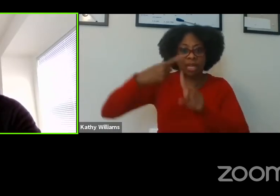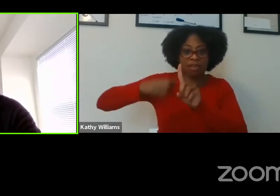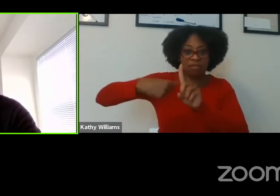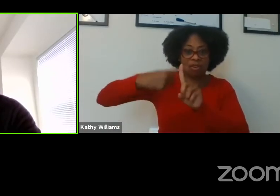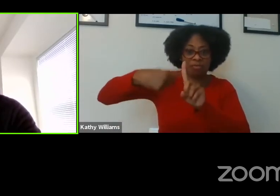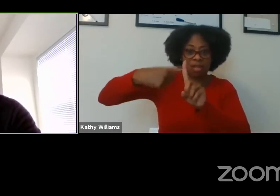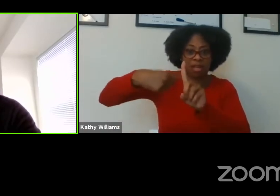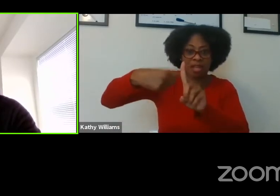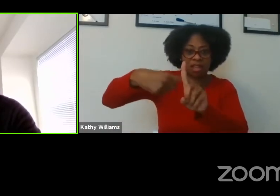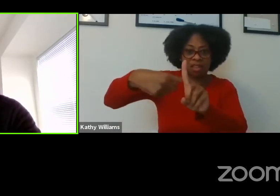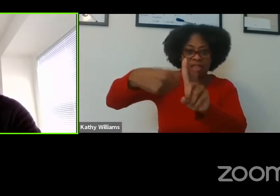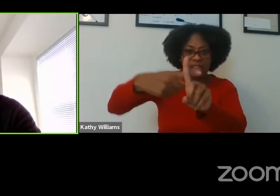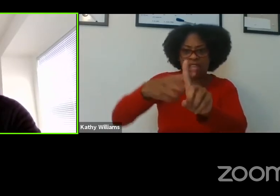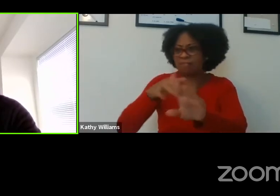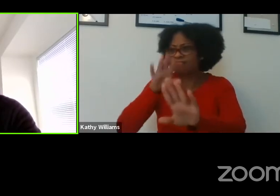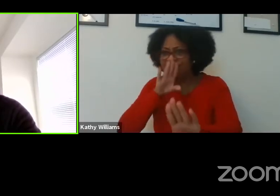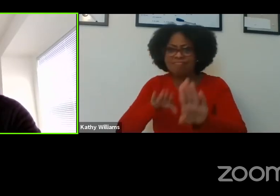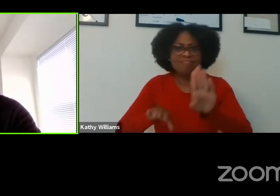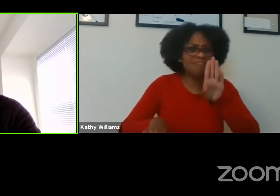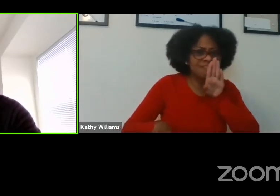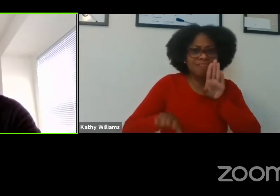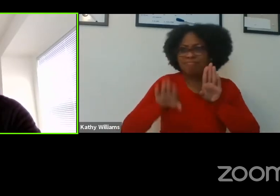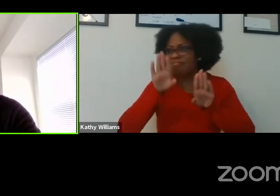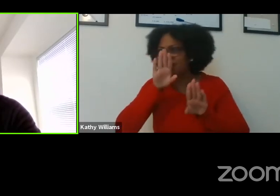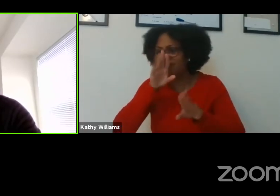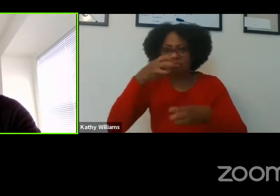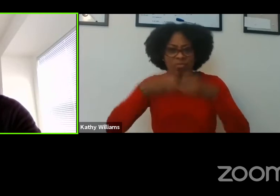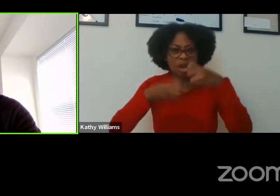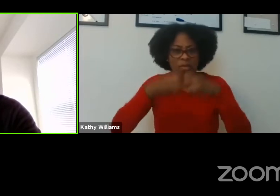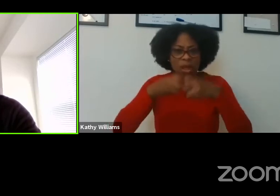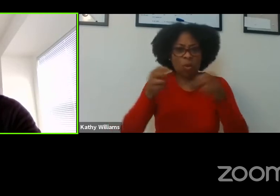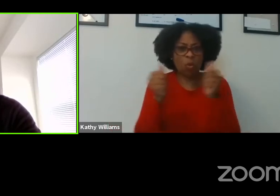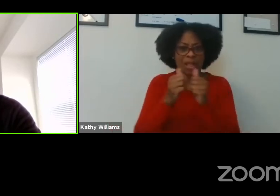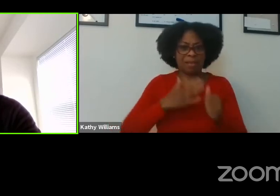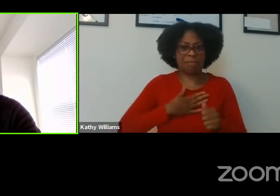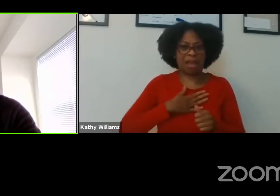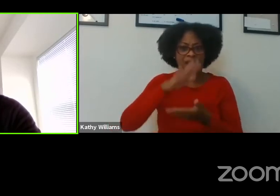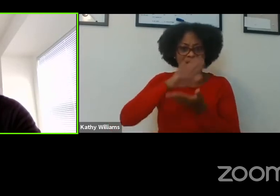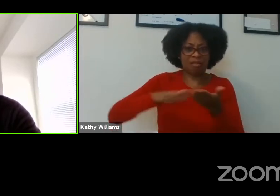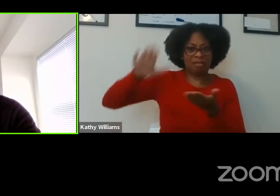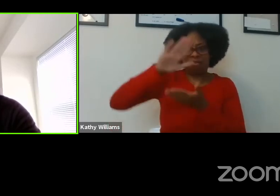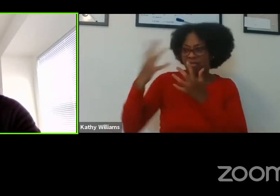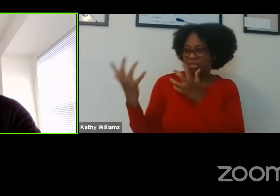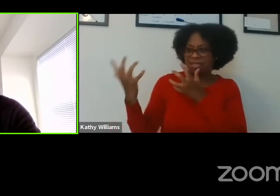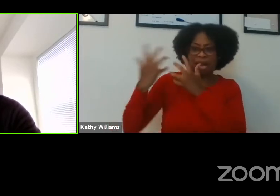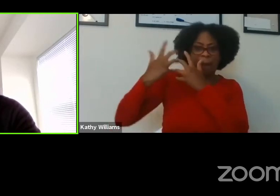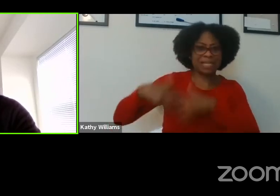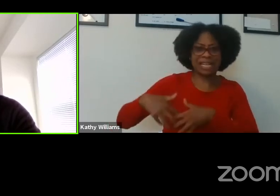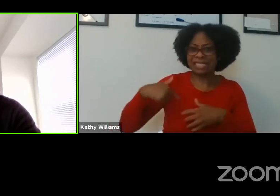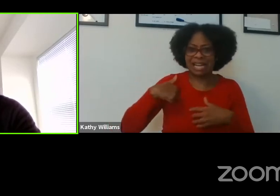And I am running into issues with accommodations. And I don't really know what to do.